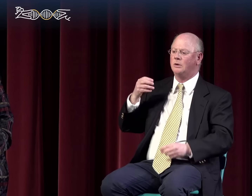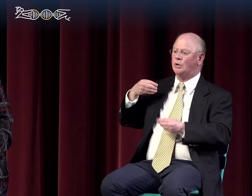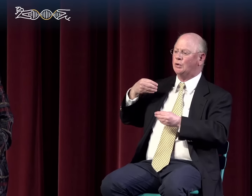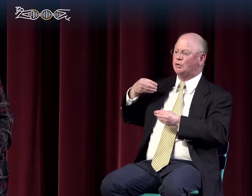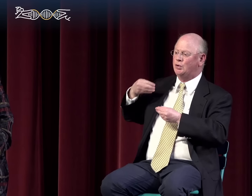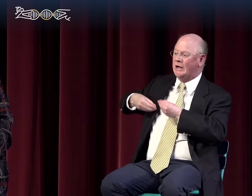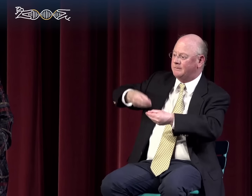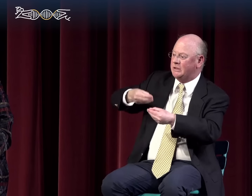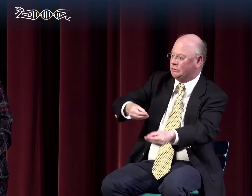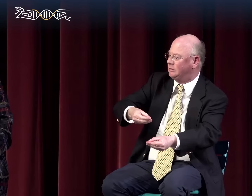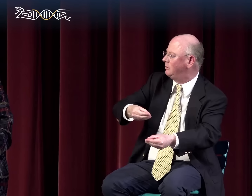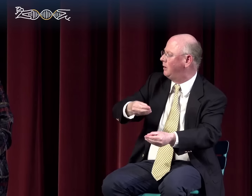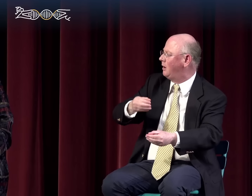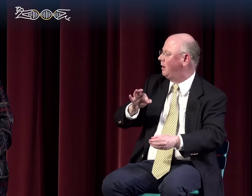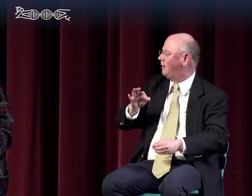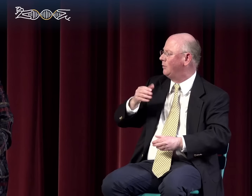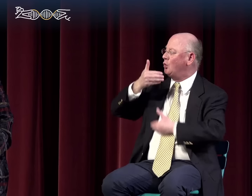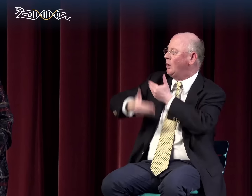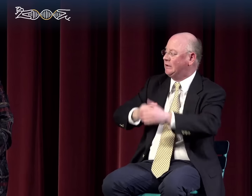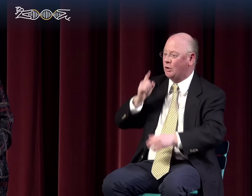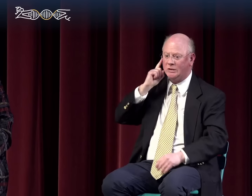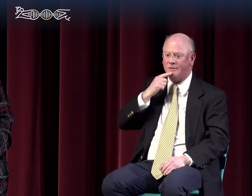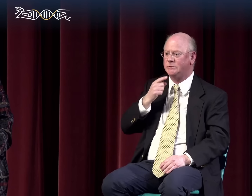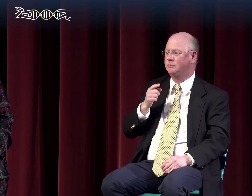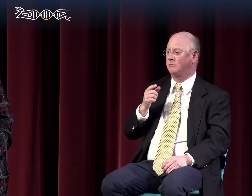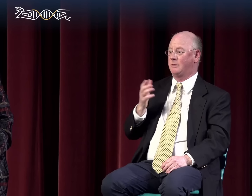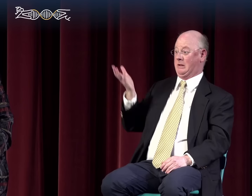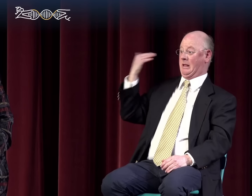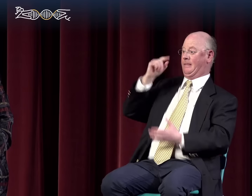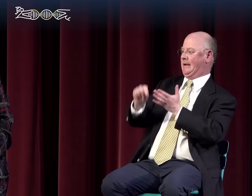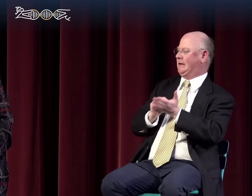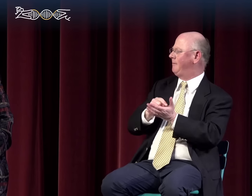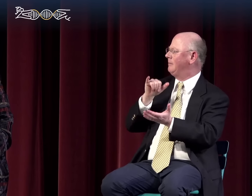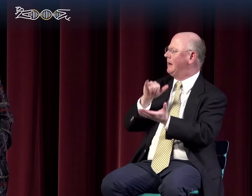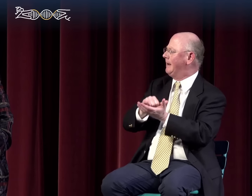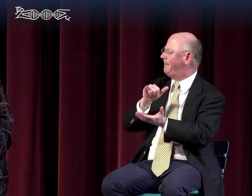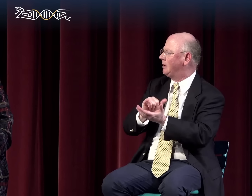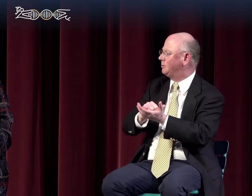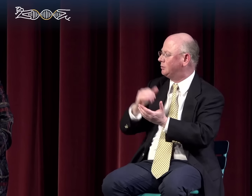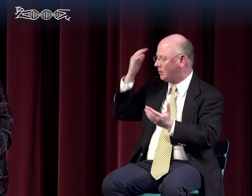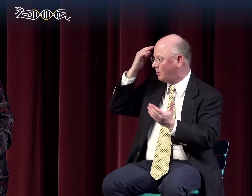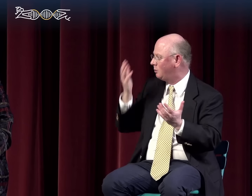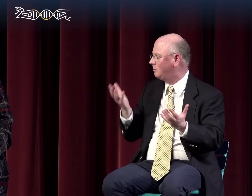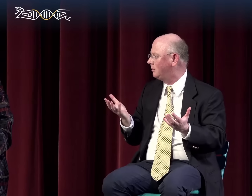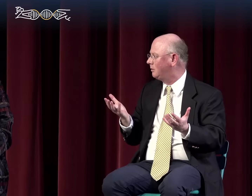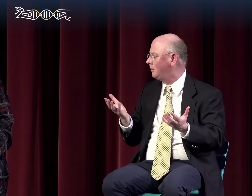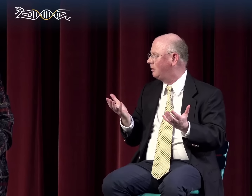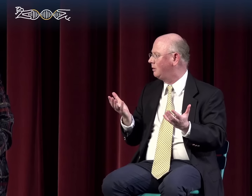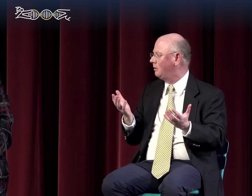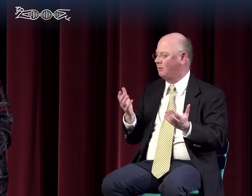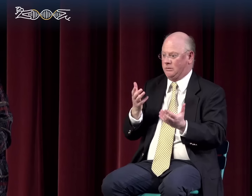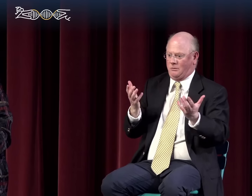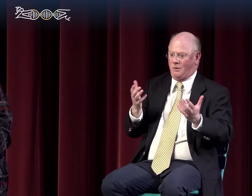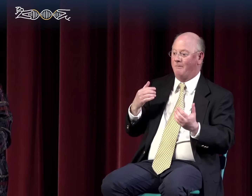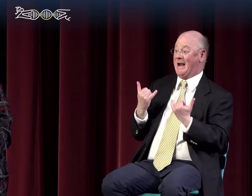transmission of hereditary deafness, at that time, it was not something they could have known.